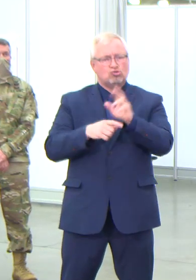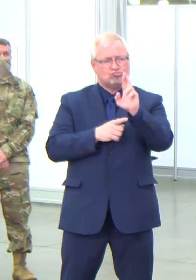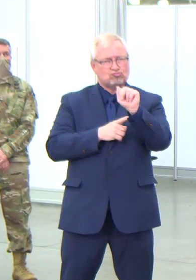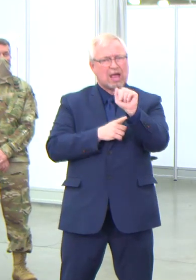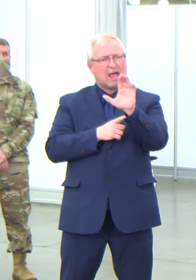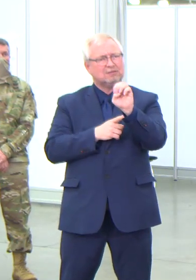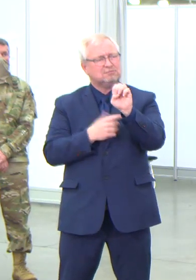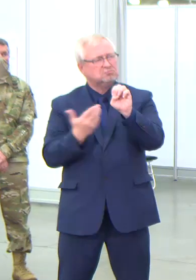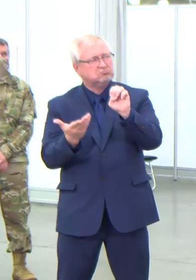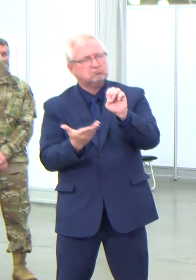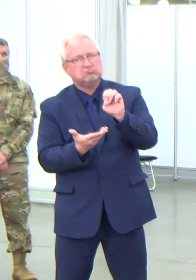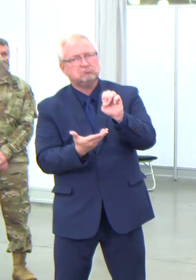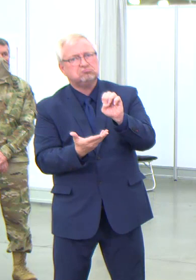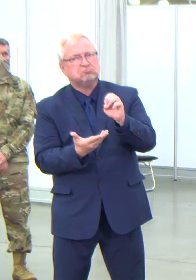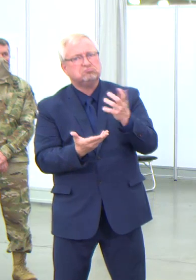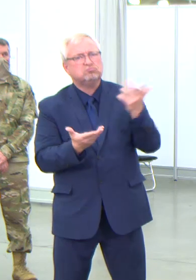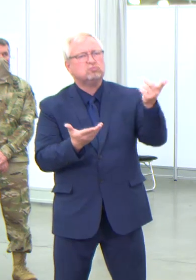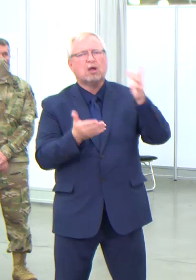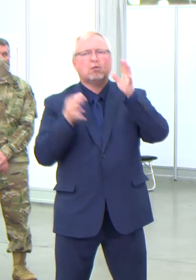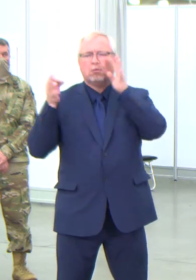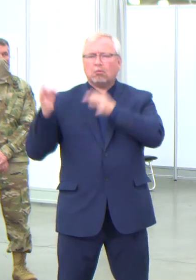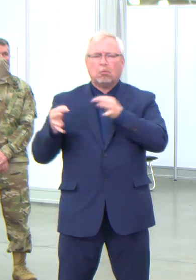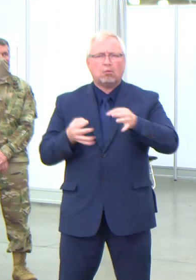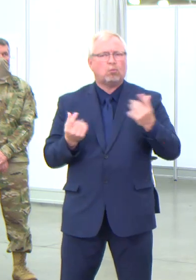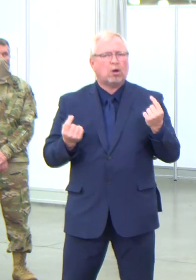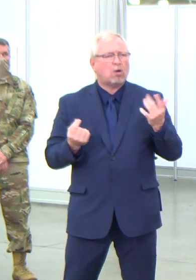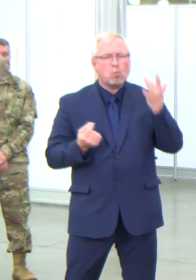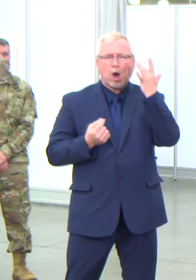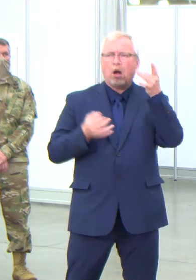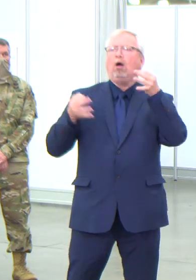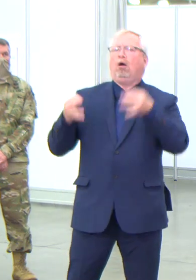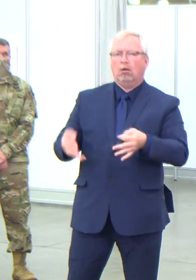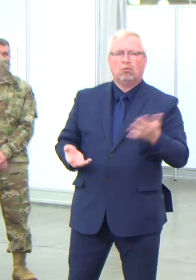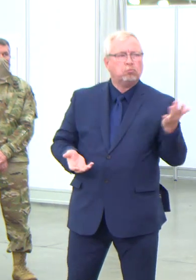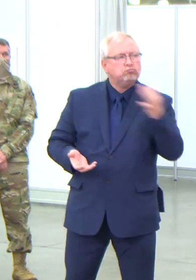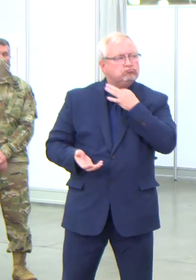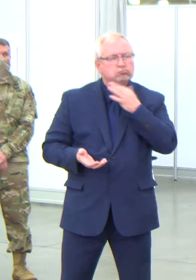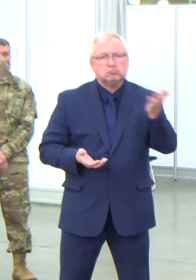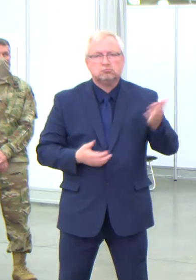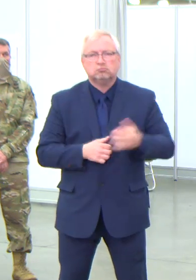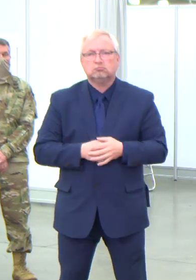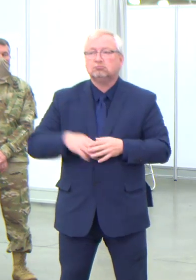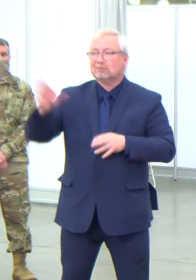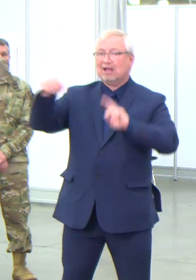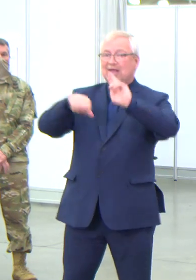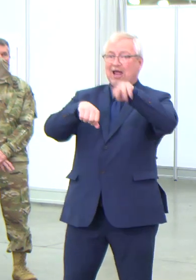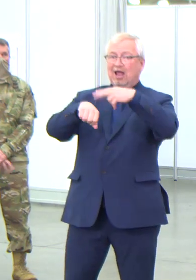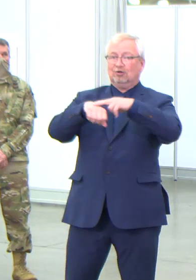Well, no, most -- the federal government that's not doing, the CDC doesn't do T none of the national testing labs do it, and just in